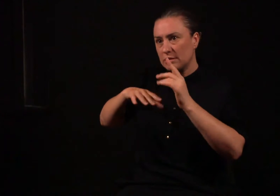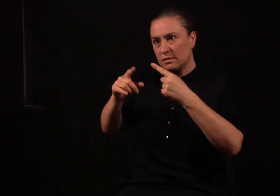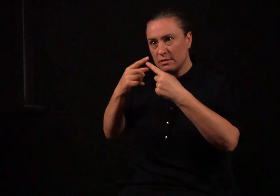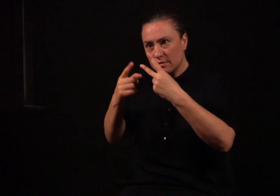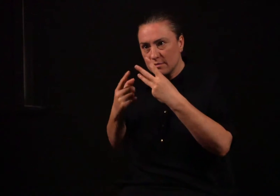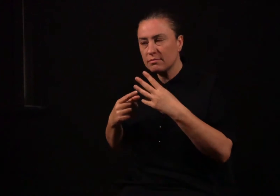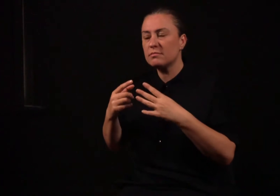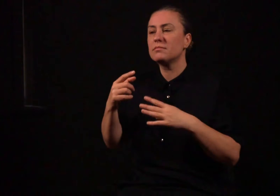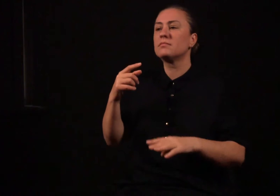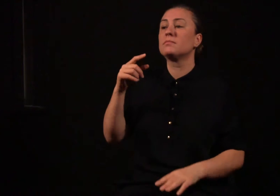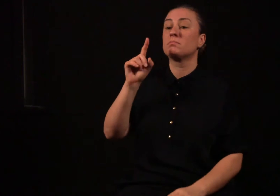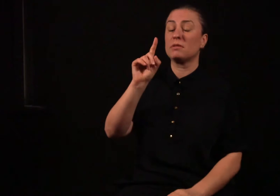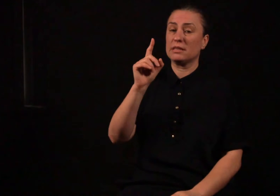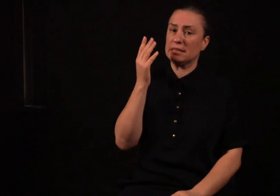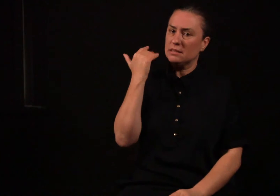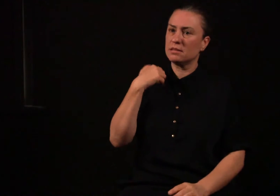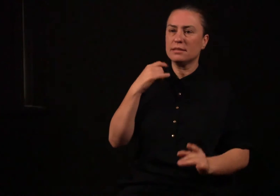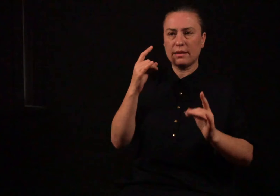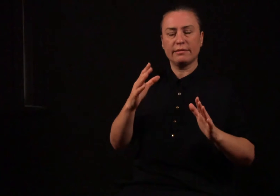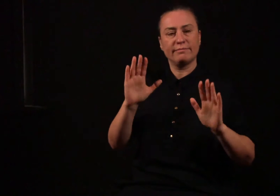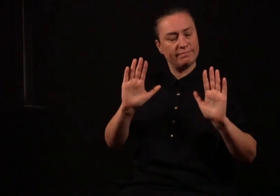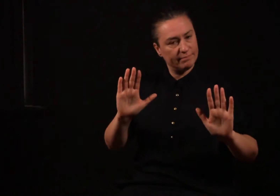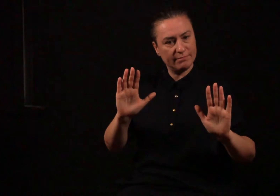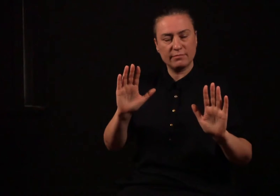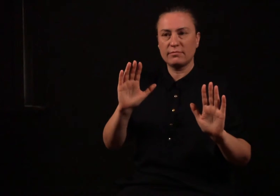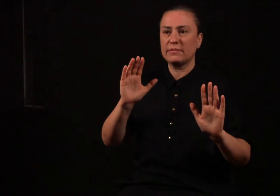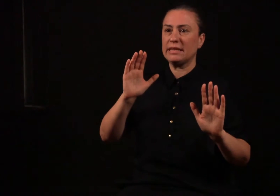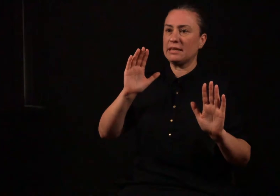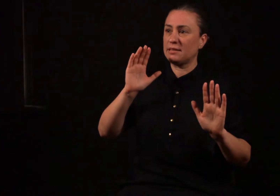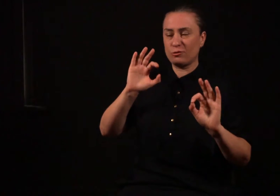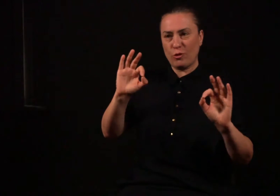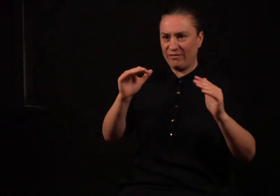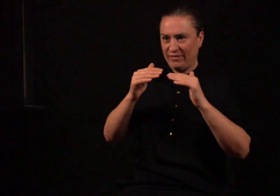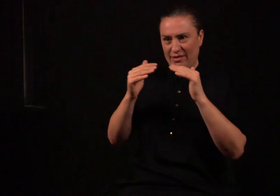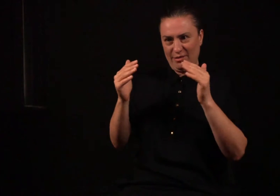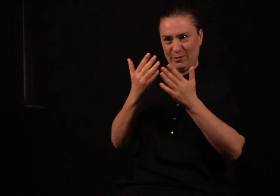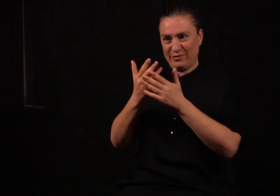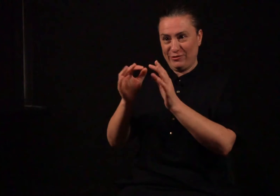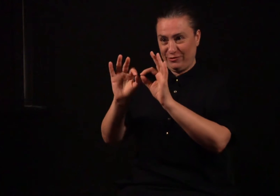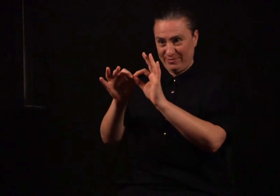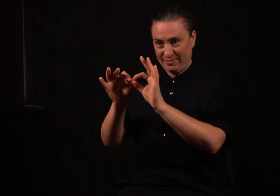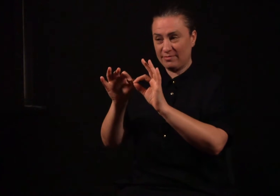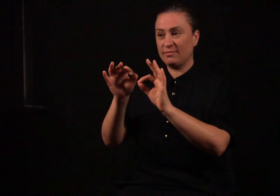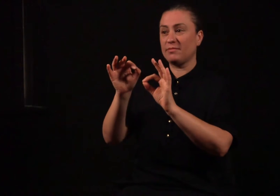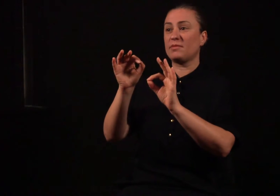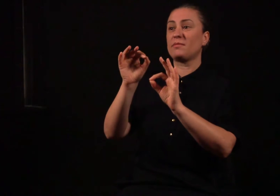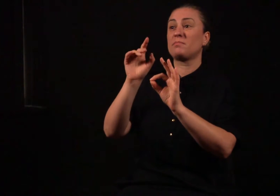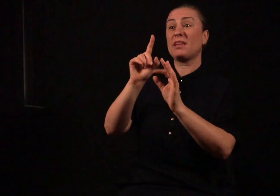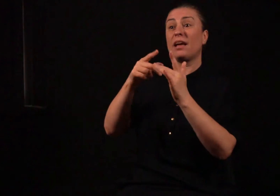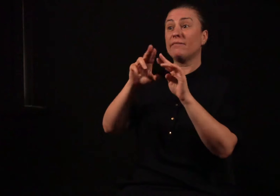so I don't have that time for that discussion. Recently, I've realized that that isn't fair